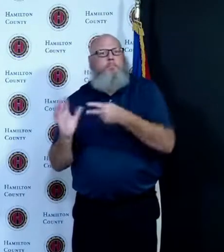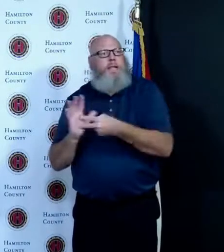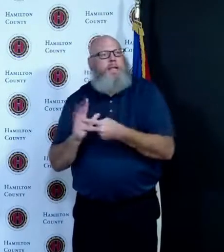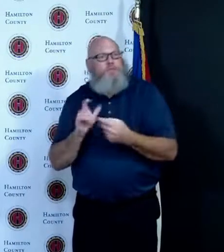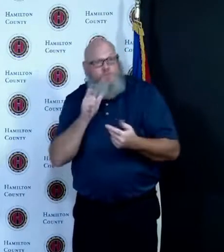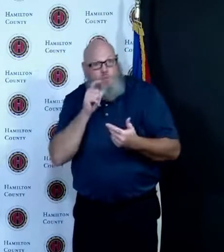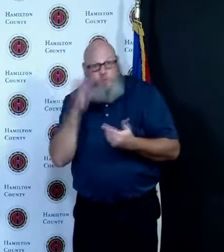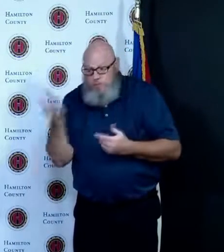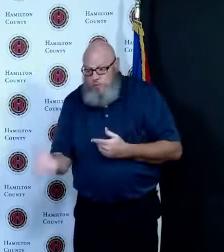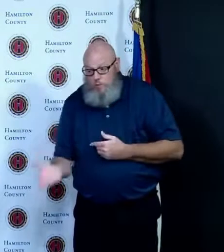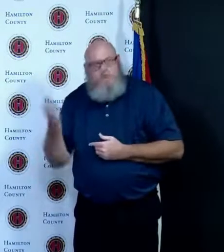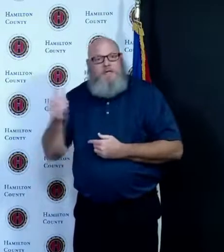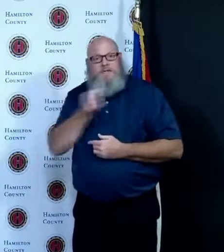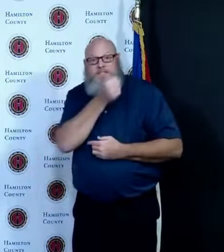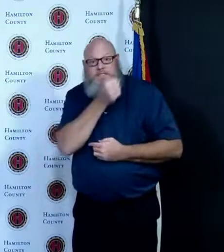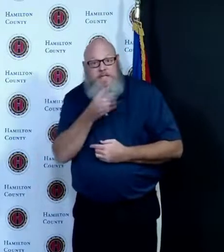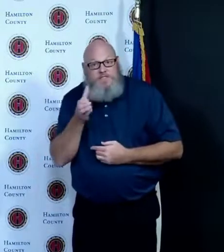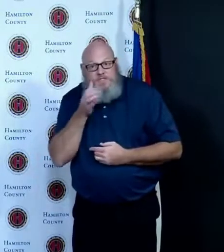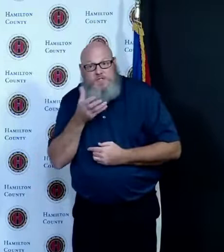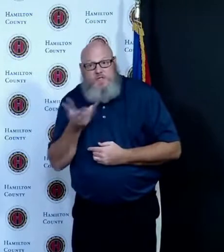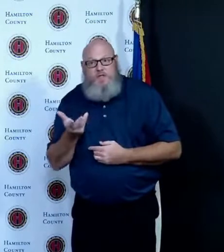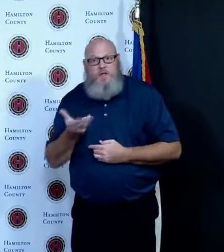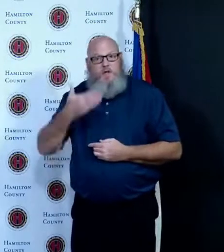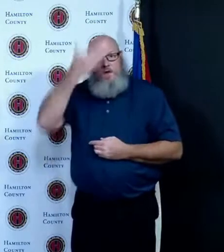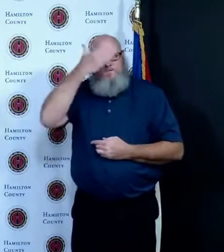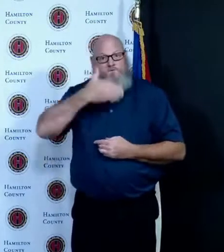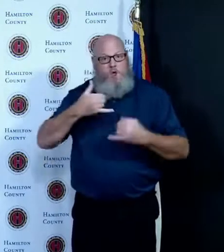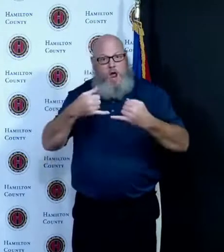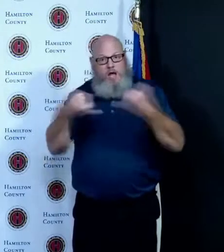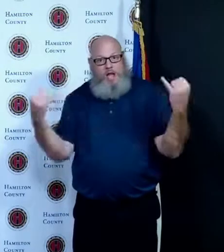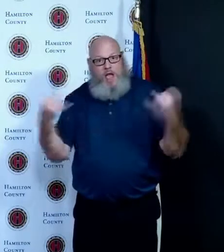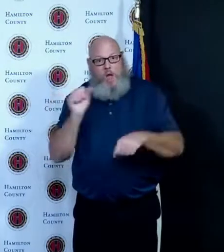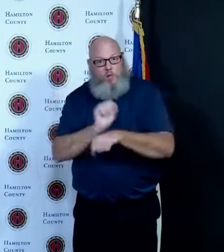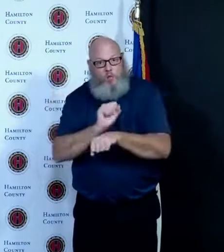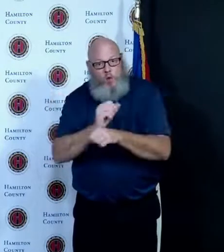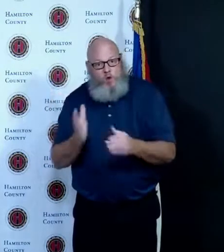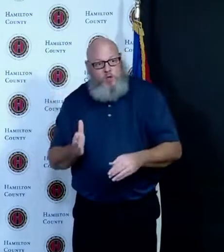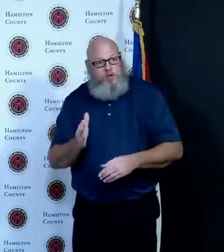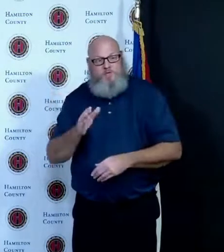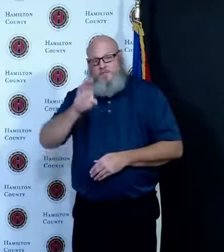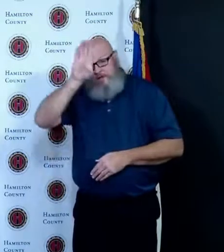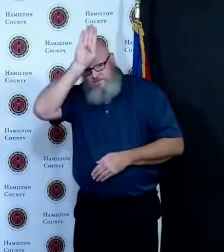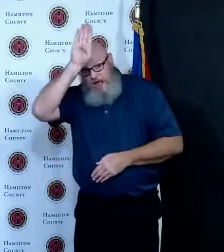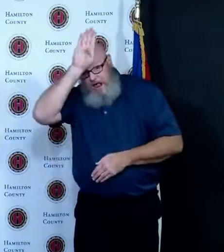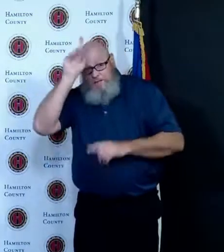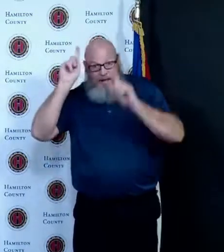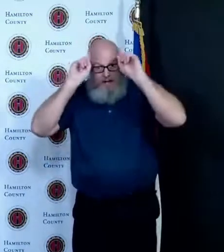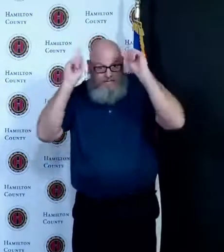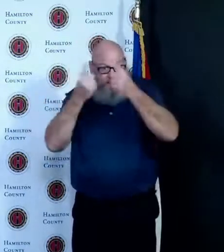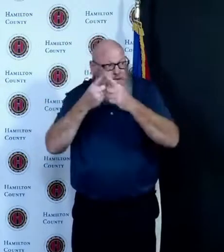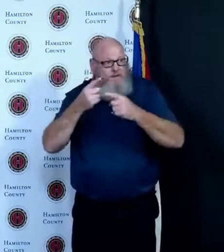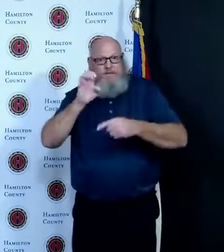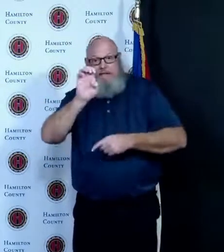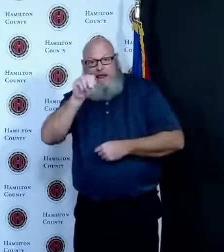this virus so 86% of the deaths in Ohio have been people over the age of 65.